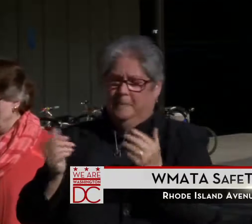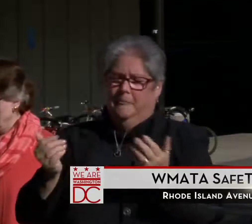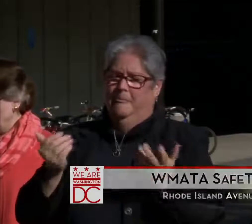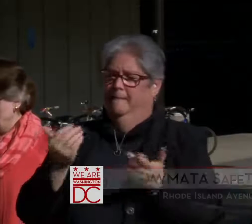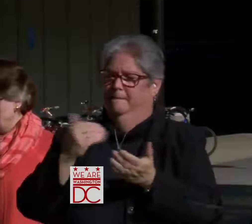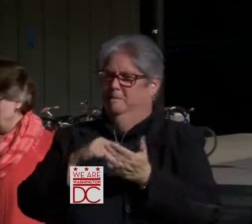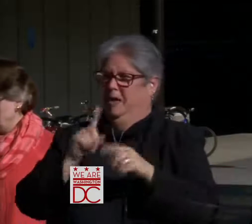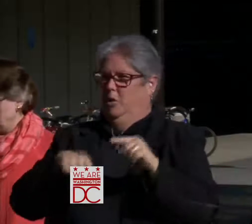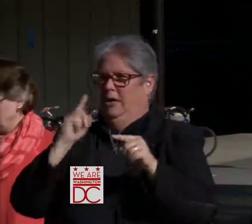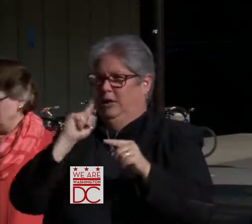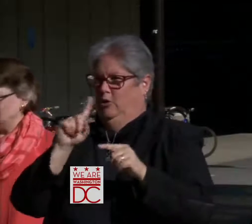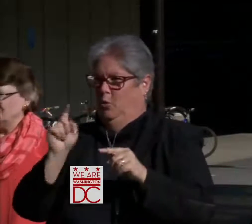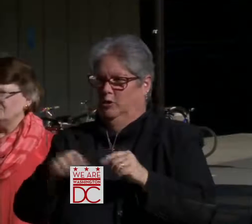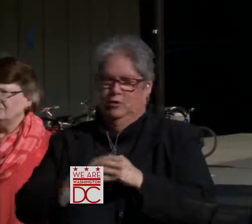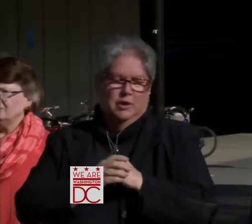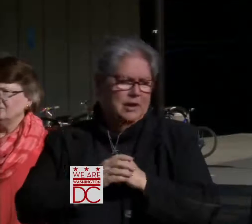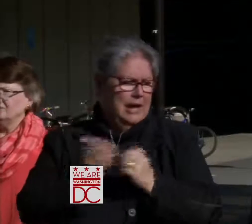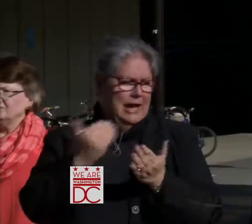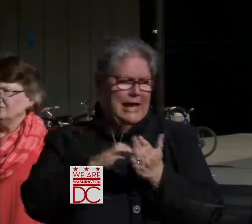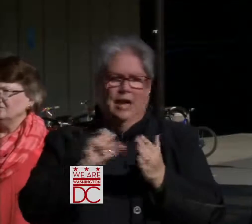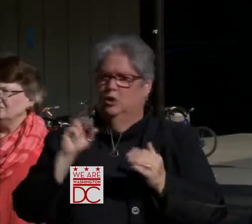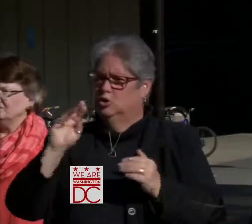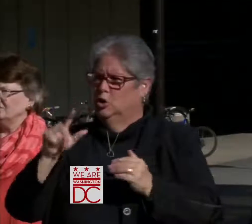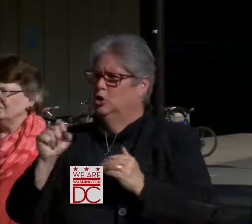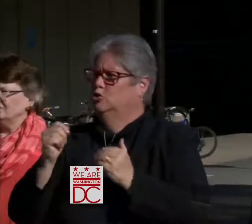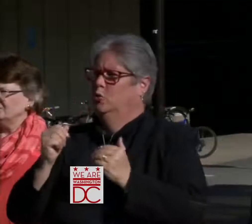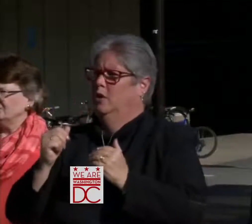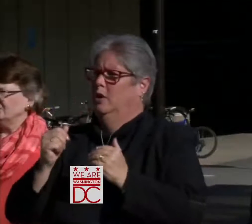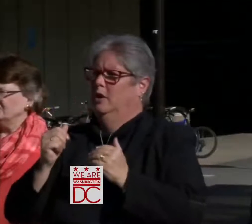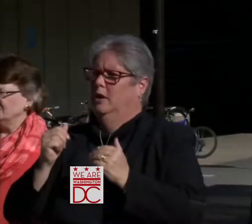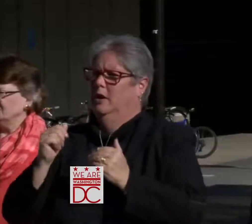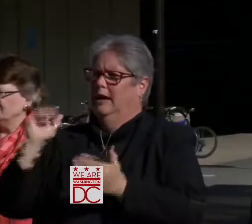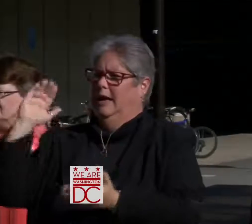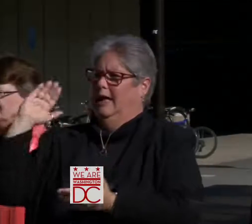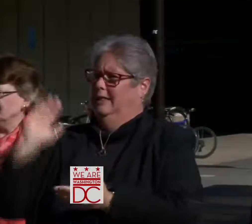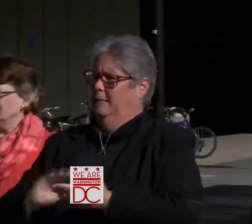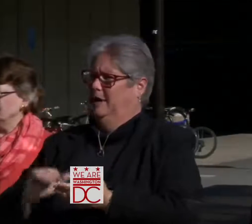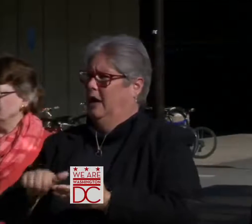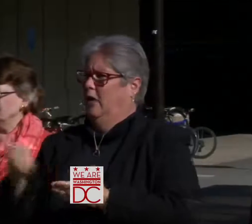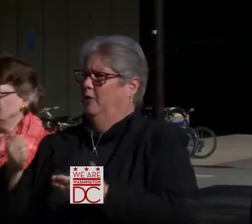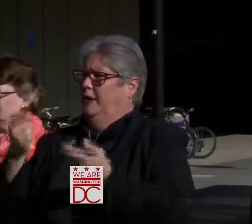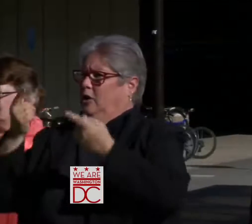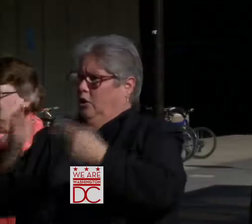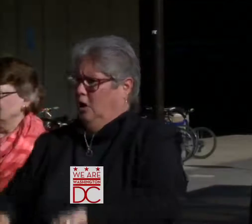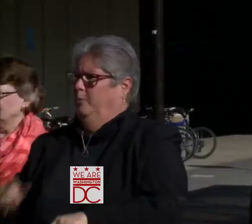WITH ALL OF THESE SURGES WHAT WE ARE DOING IS ELIMINATING OTHER THINGS THAT COULD GO REALLY, REALLY BAD.